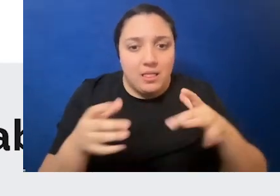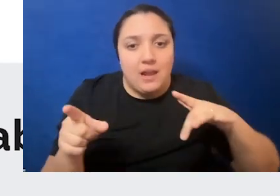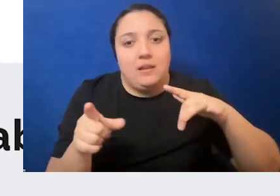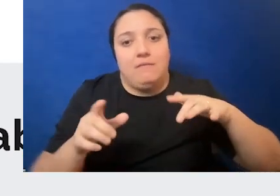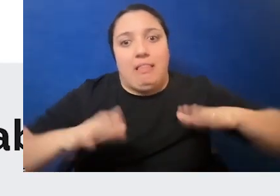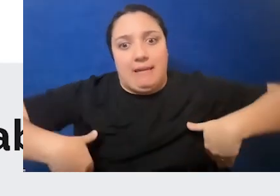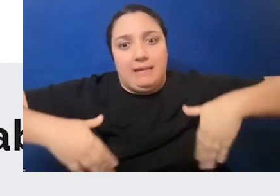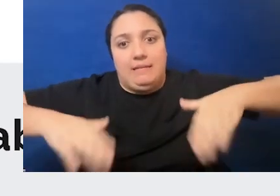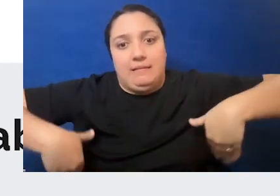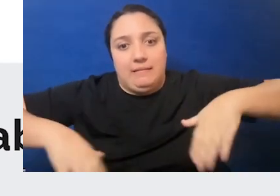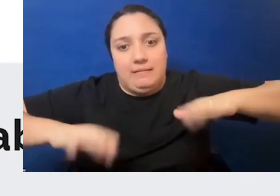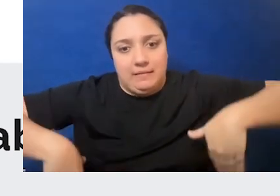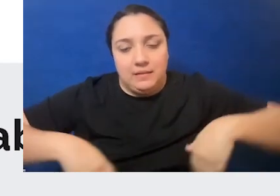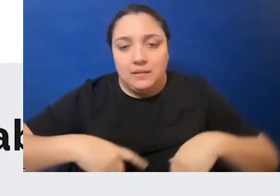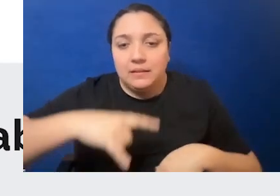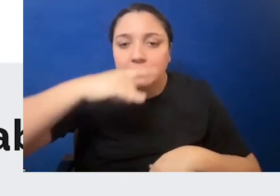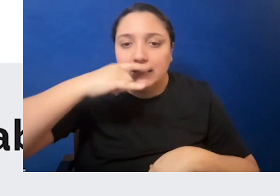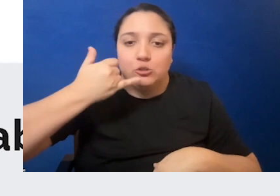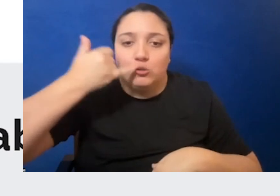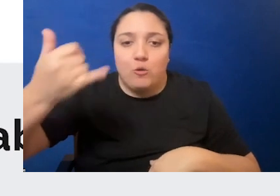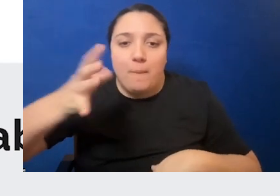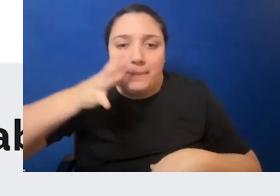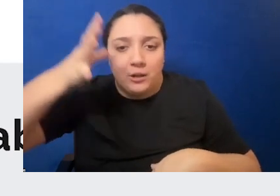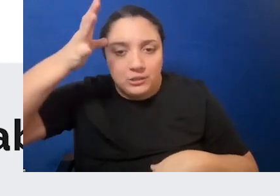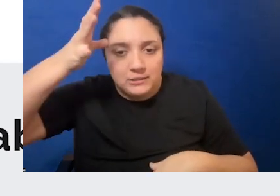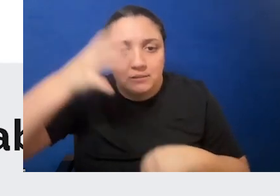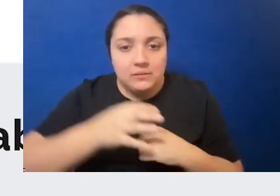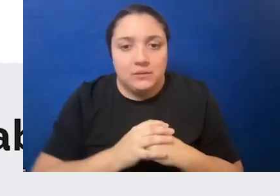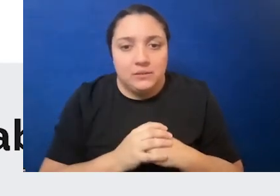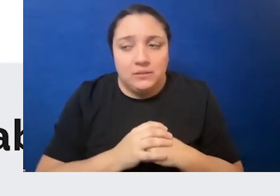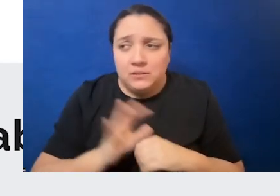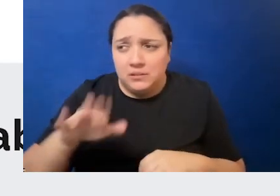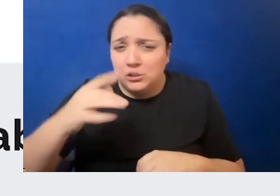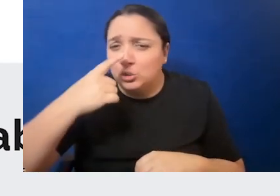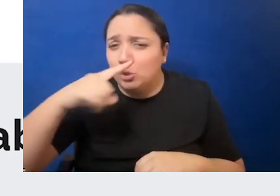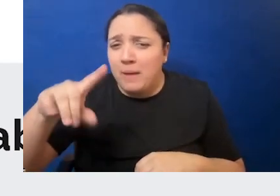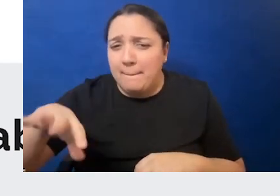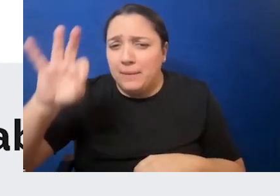WE GET A LOT OF LATE ARRIVALS. KIDS CALL THEIR PARENTS, THE CELL PHONES ARE ALL OVER AND CAN